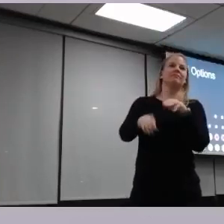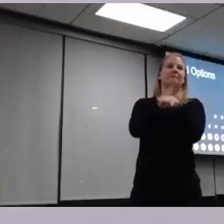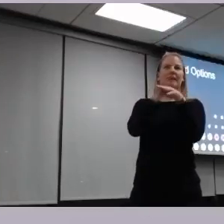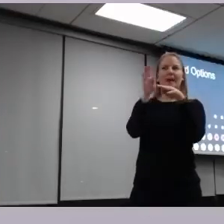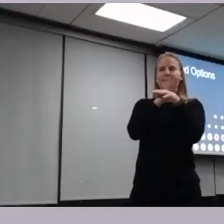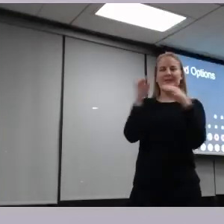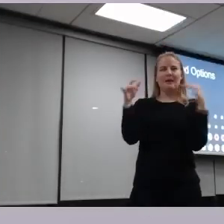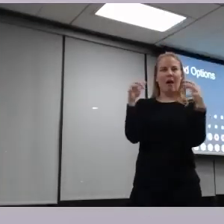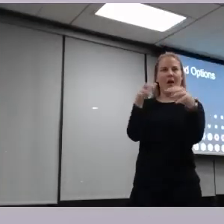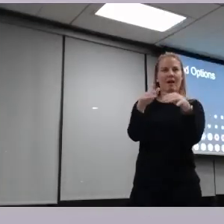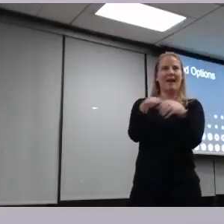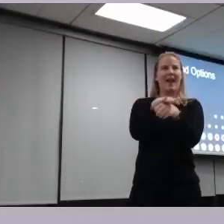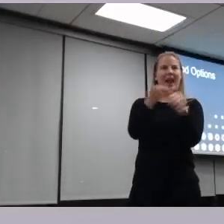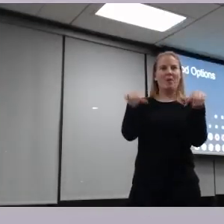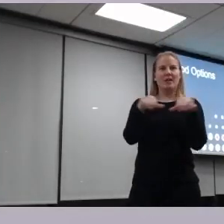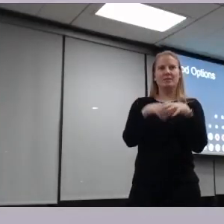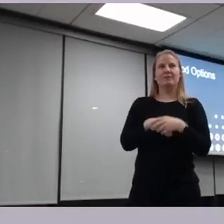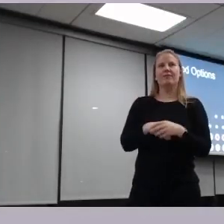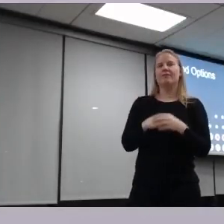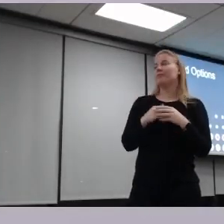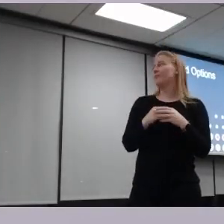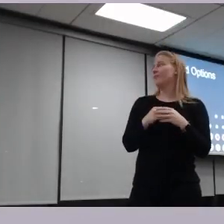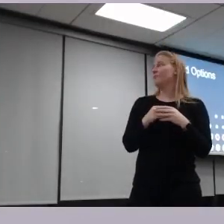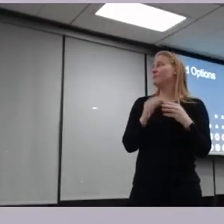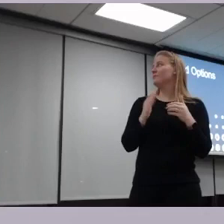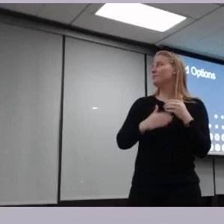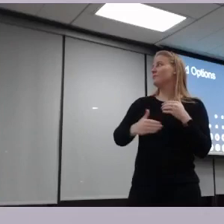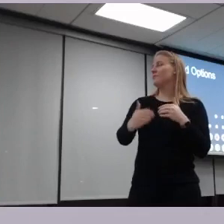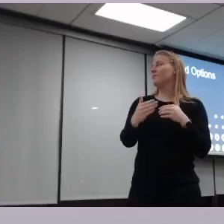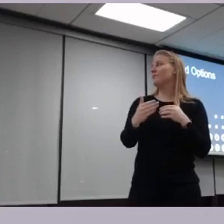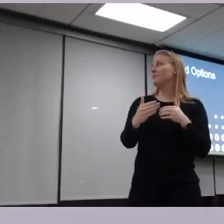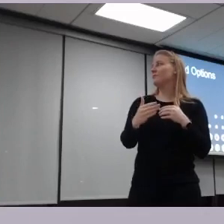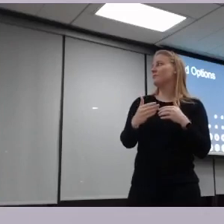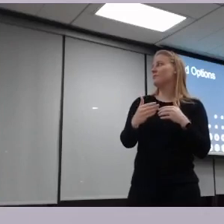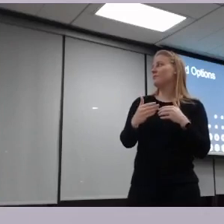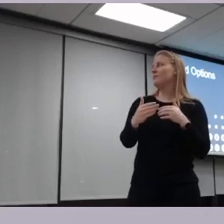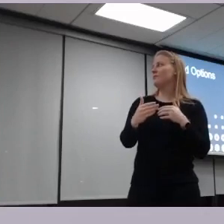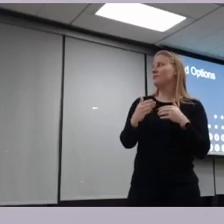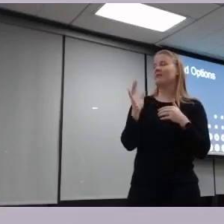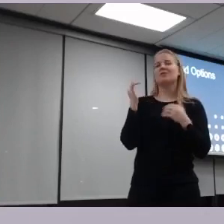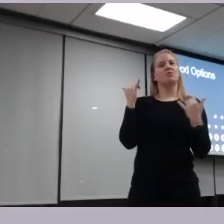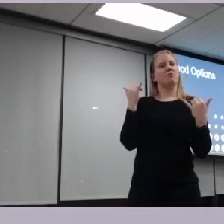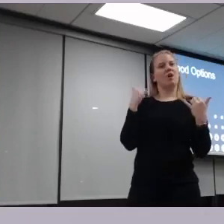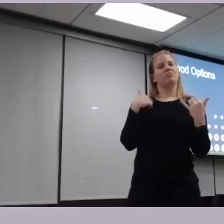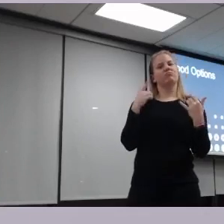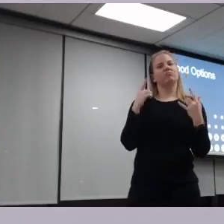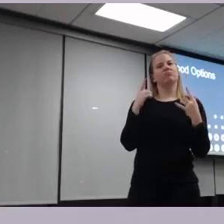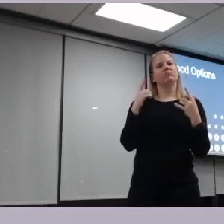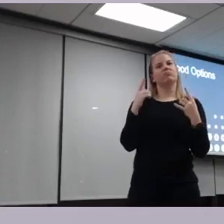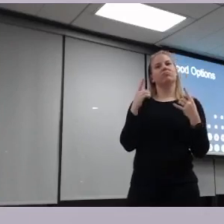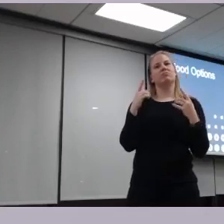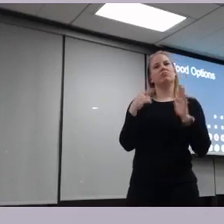and moving forward. This next section we have prepared you some moodboard like images